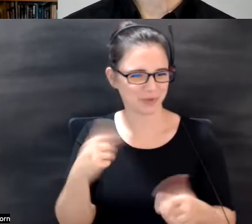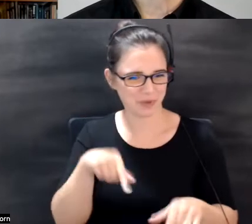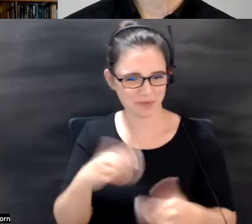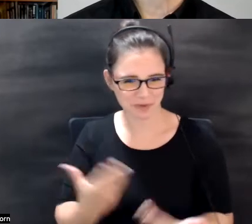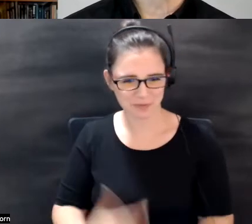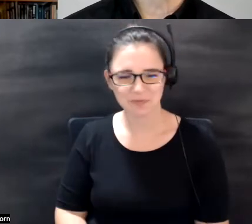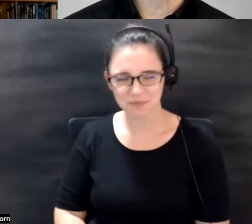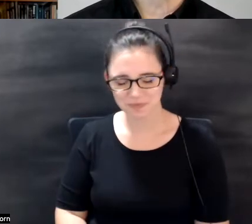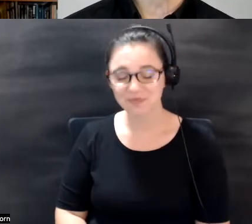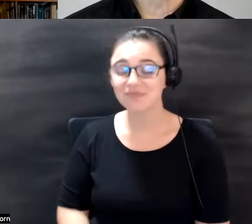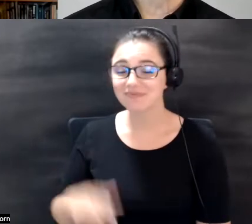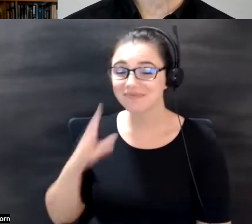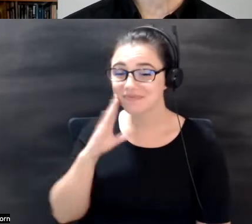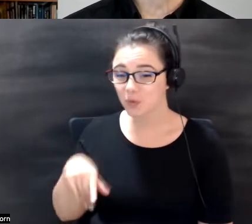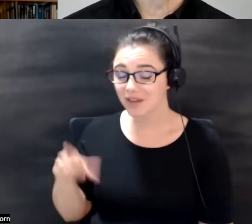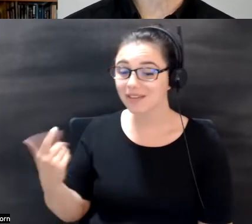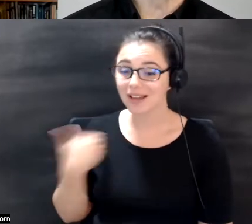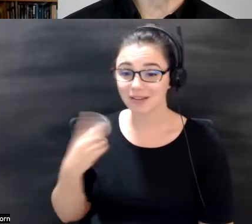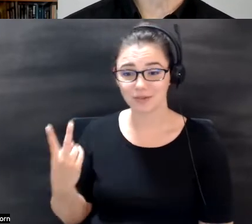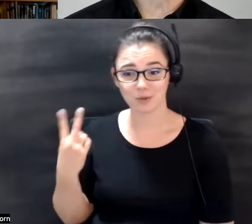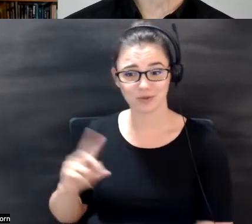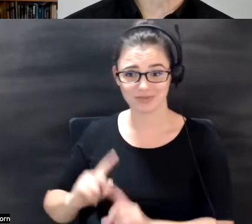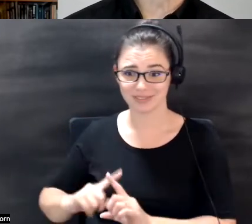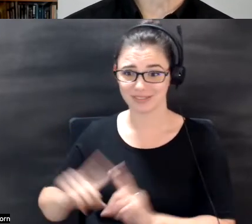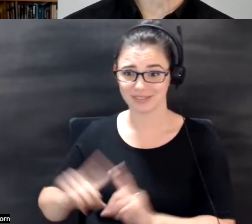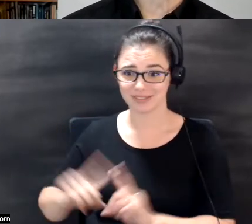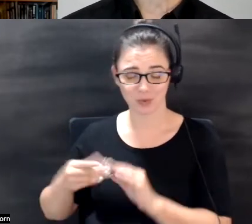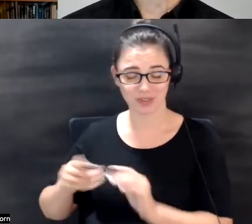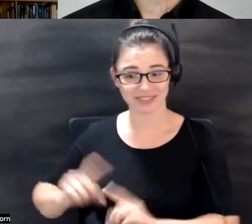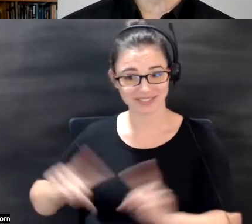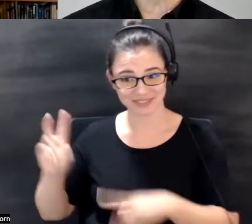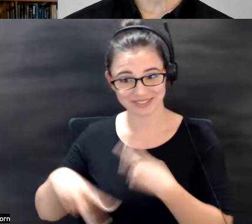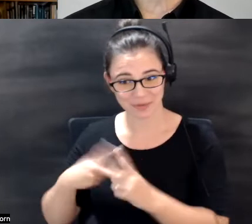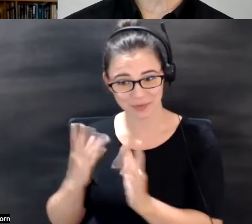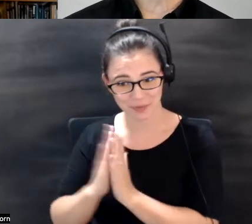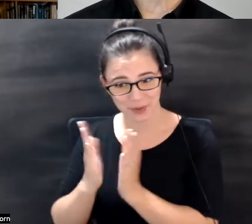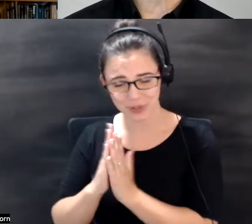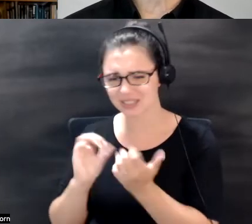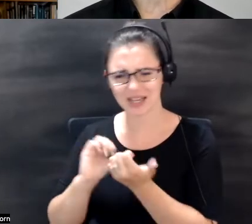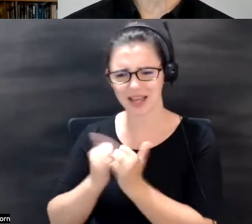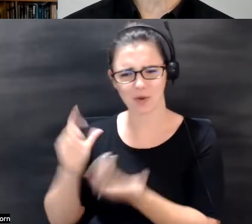You know, you have two very different stories, and very different books. How did these come to be published at the same time?